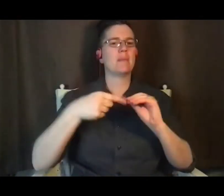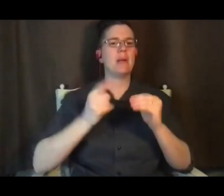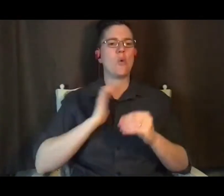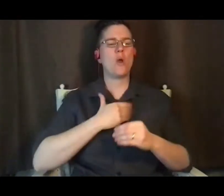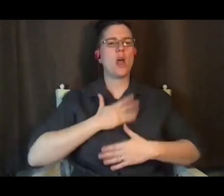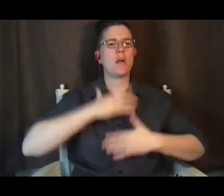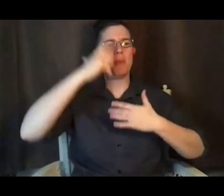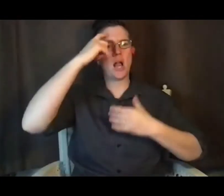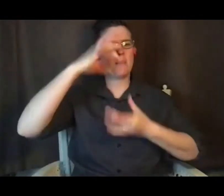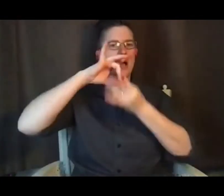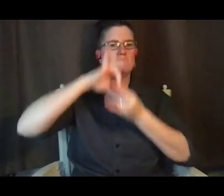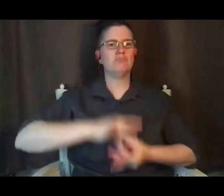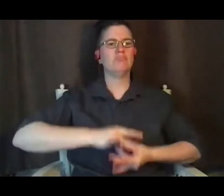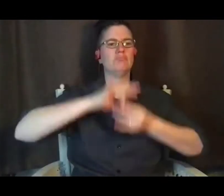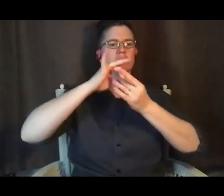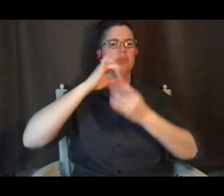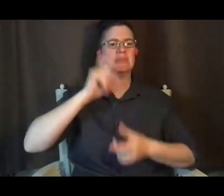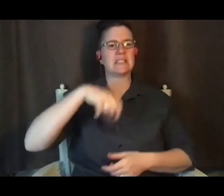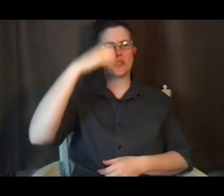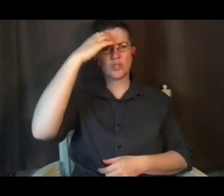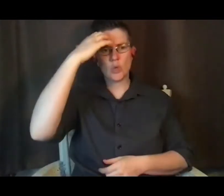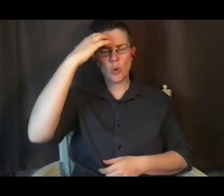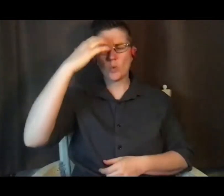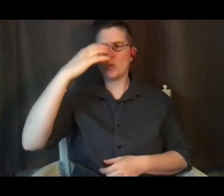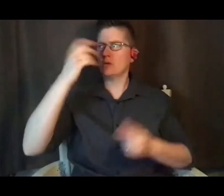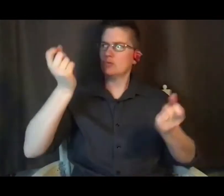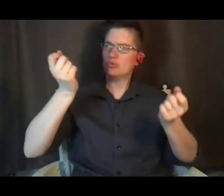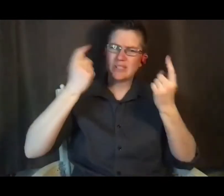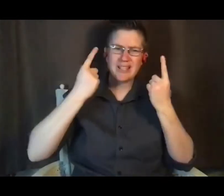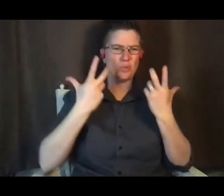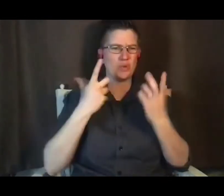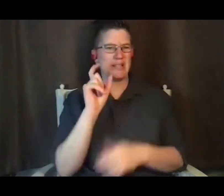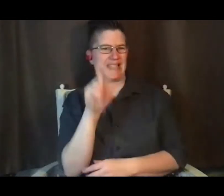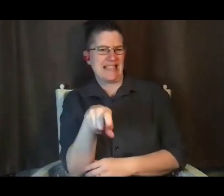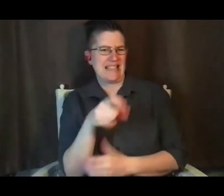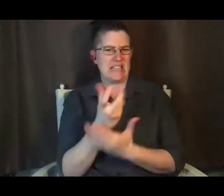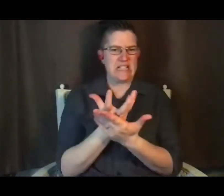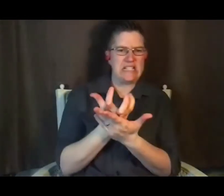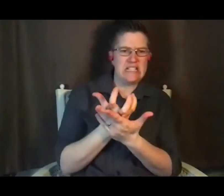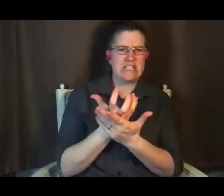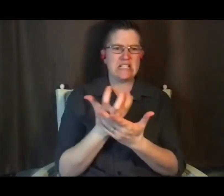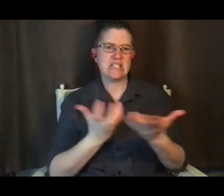needs for us to know to understand about what it craves what it needs what it desires